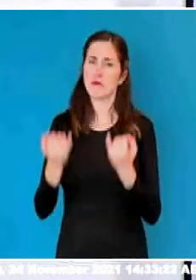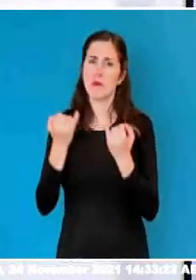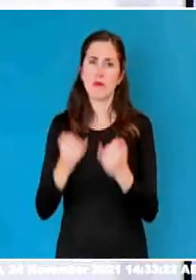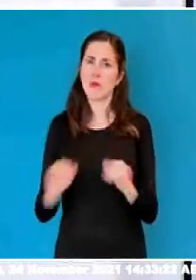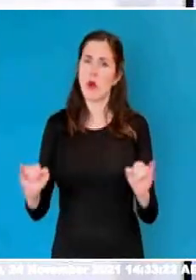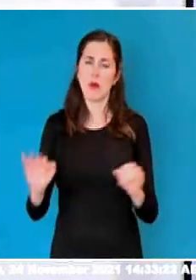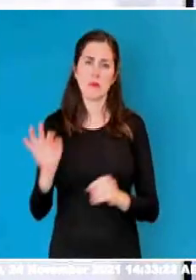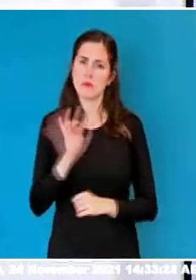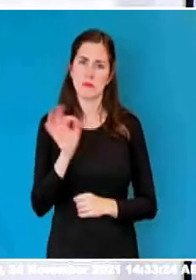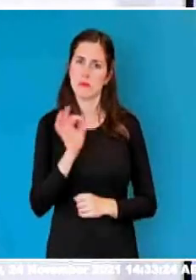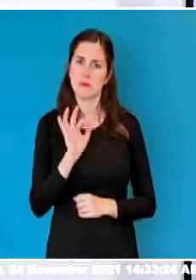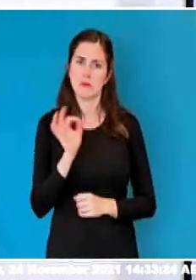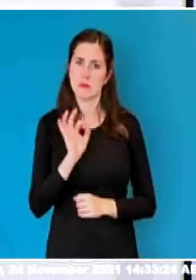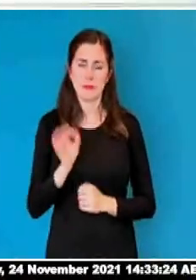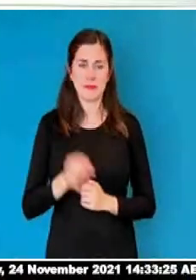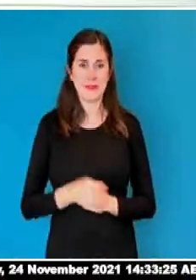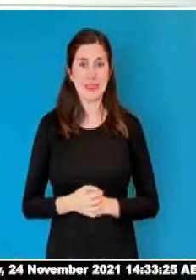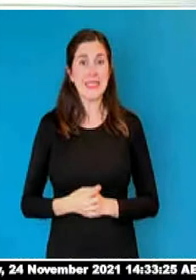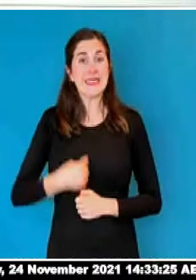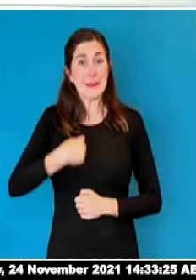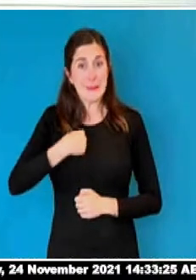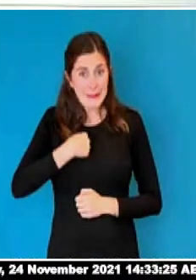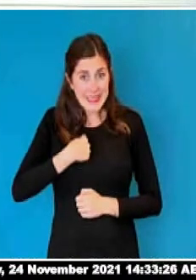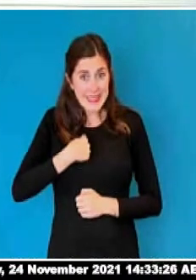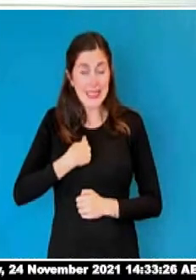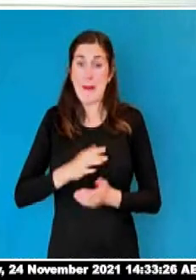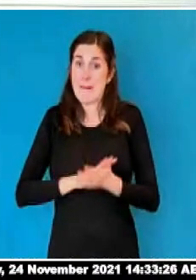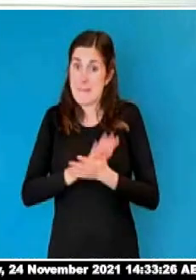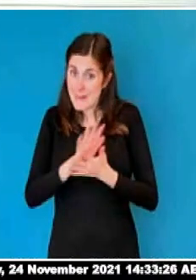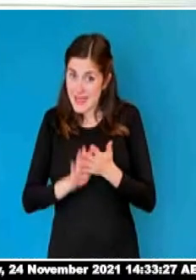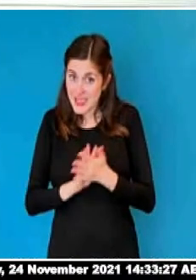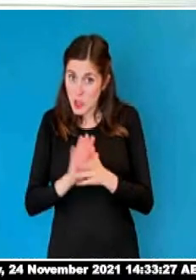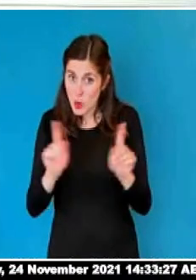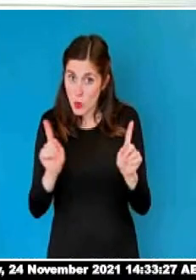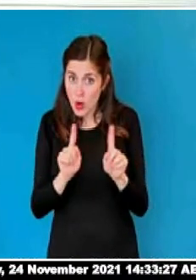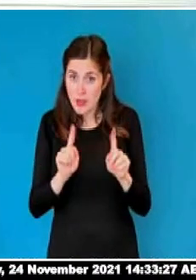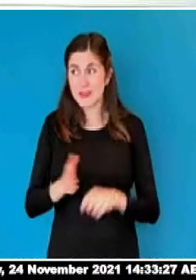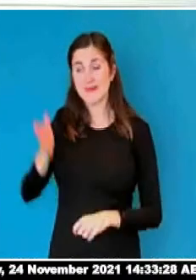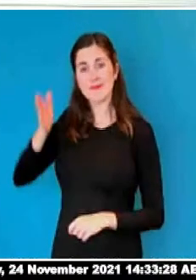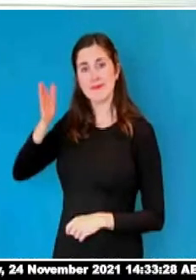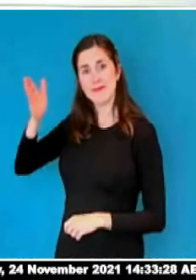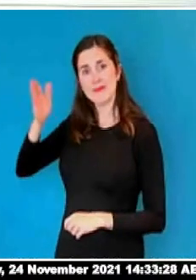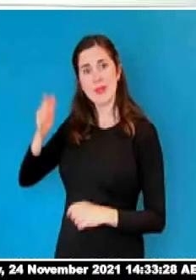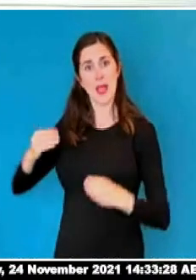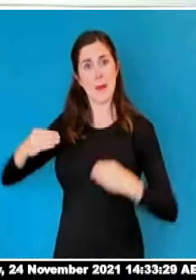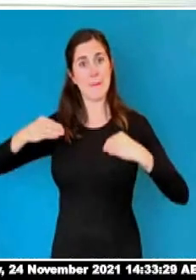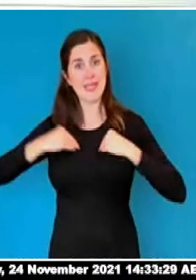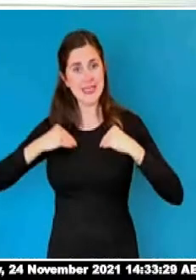The proposition that I'm putting is that the obligation is on the employer to do all that